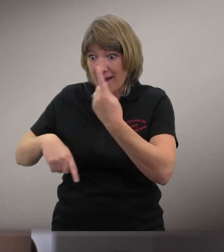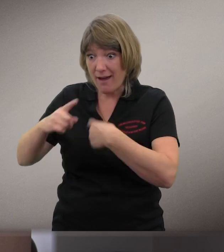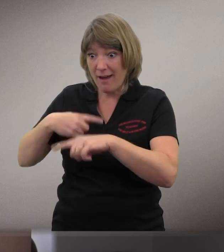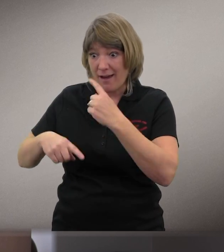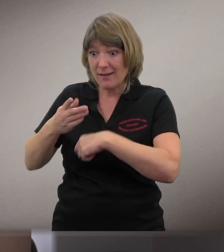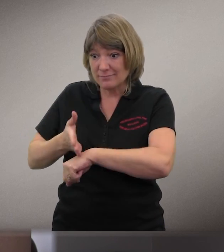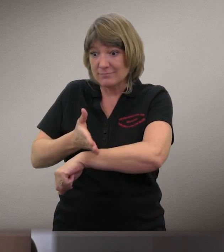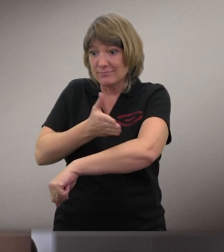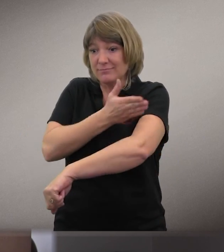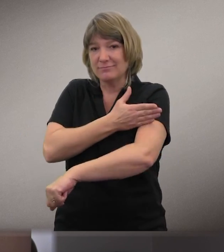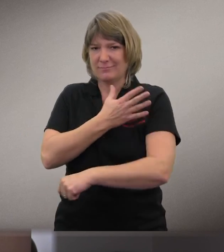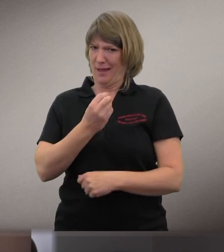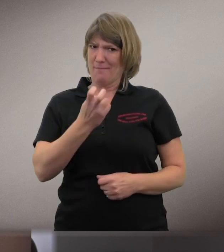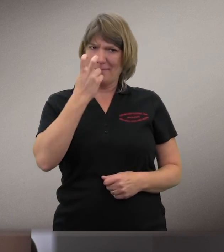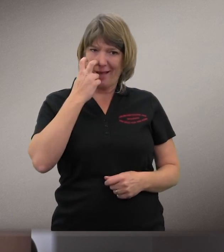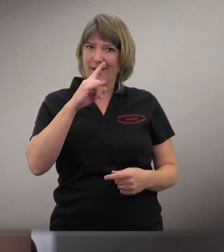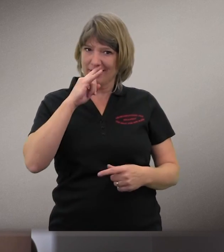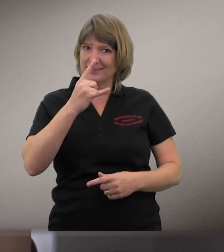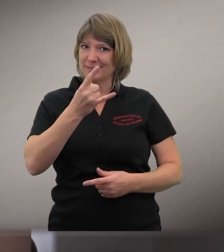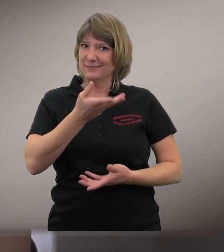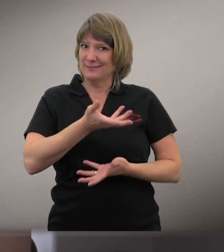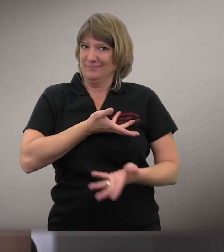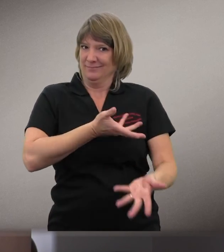and even how to hang out with the blind kids.